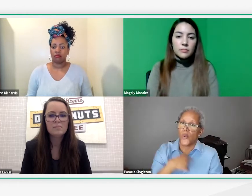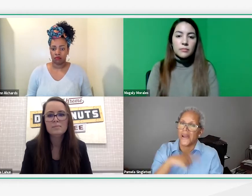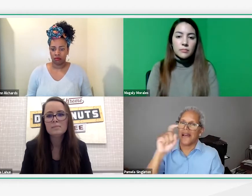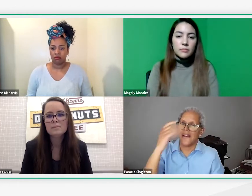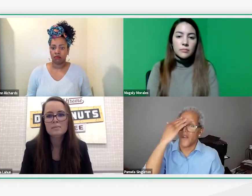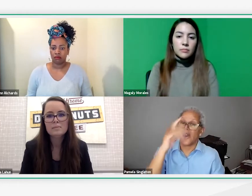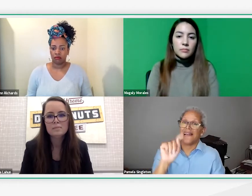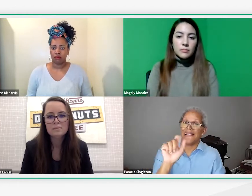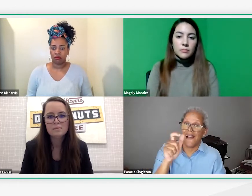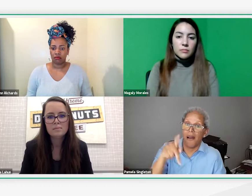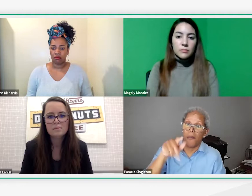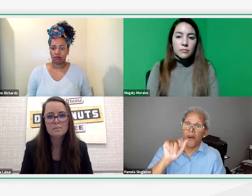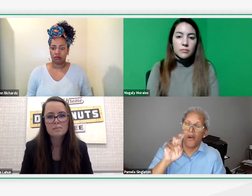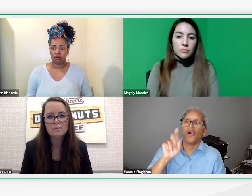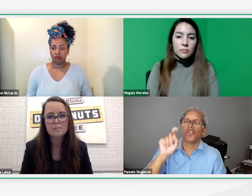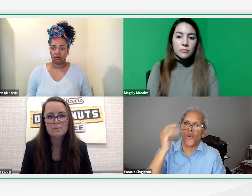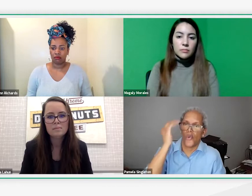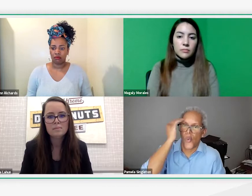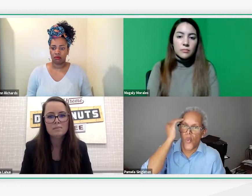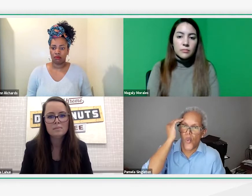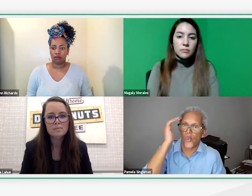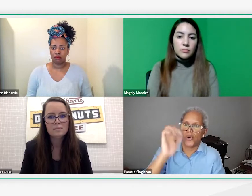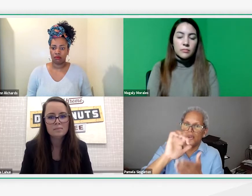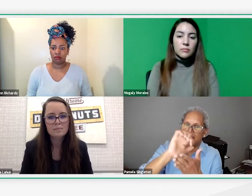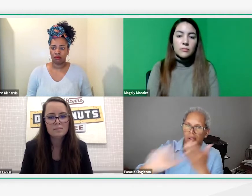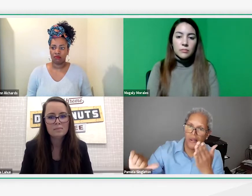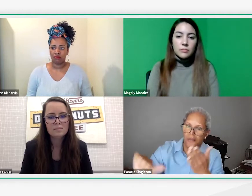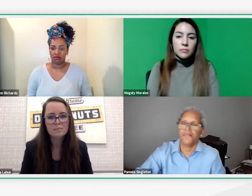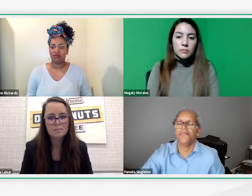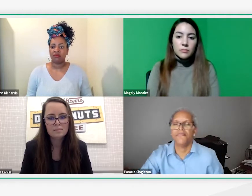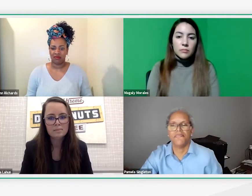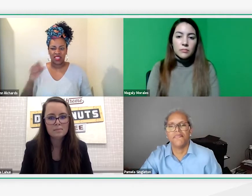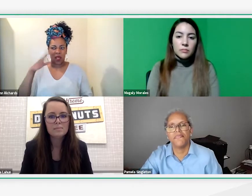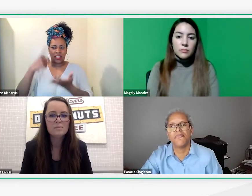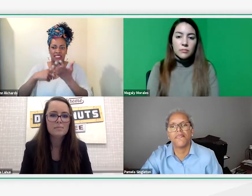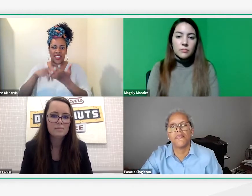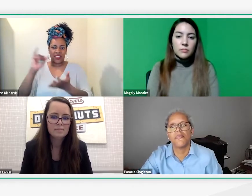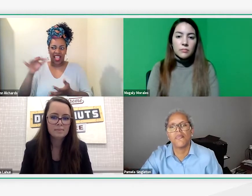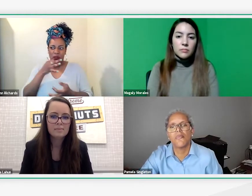is very important. We need to pay attention to what we put down, as far as a withholding there.